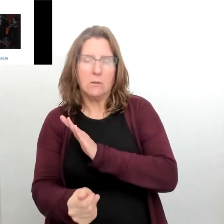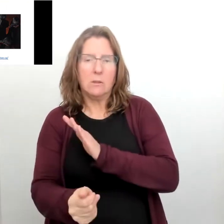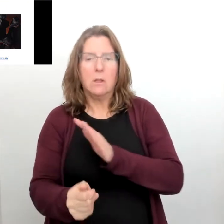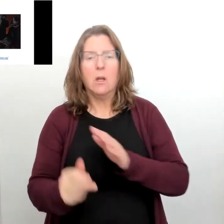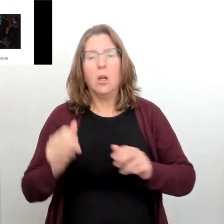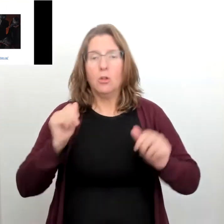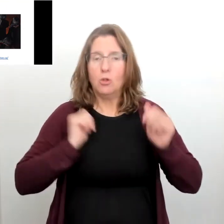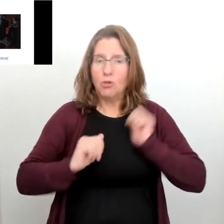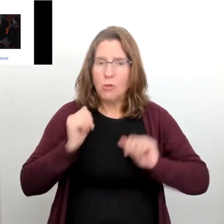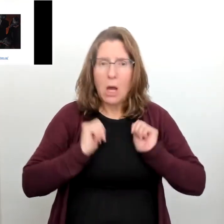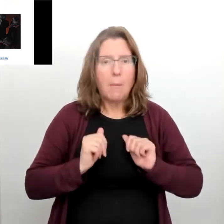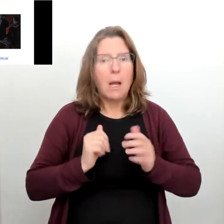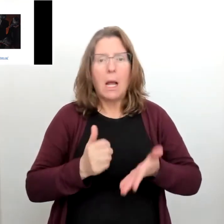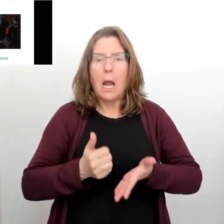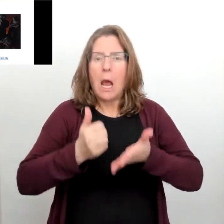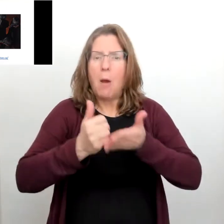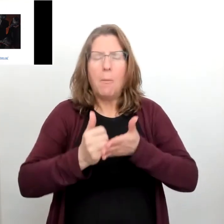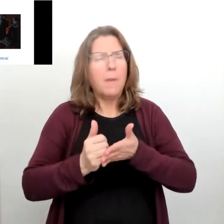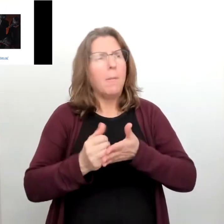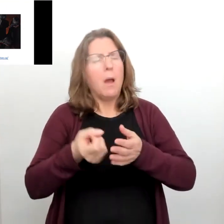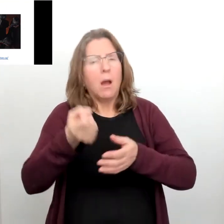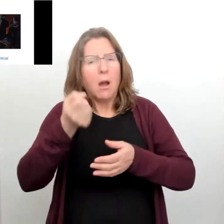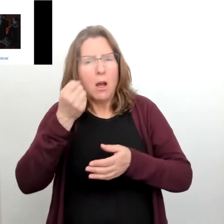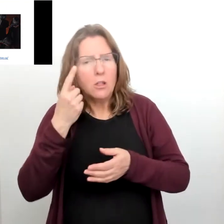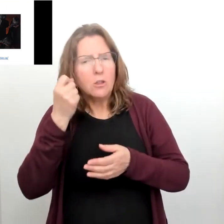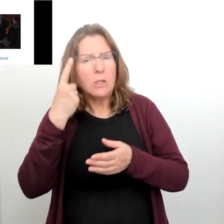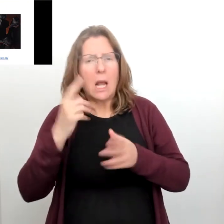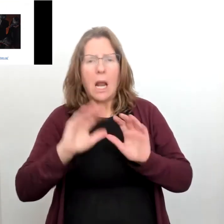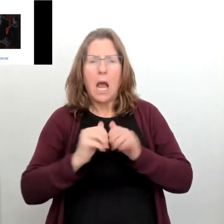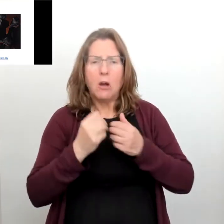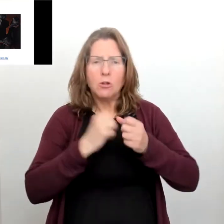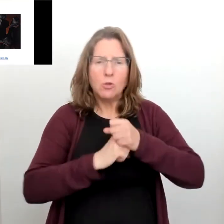To begin, they have to analyze how plays are structured.